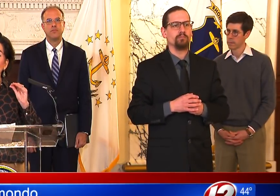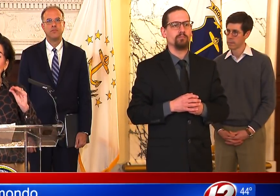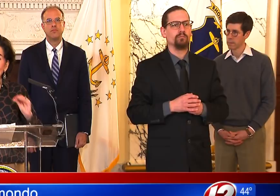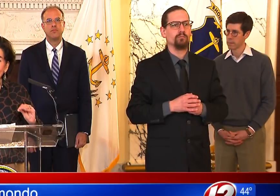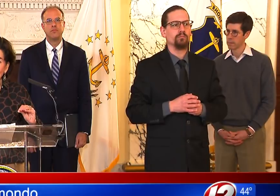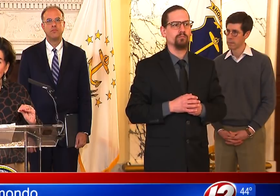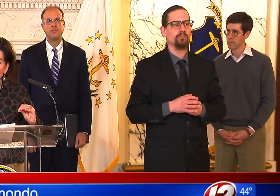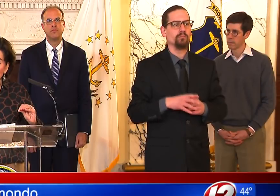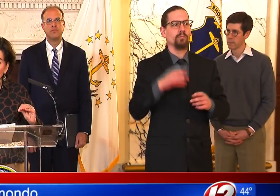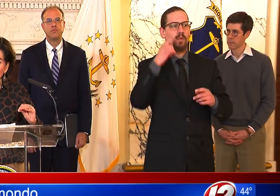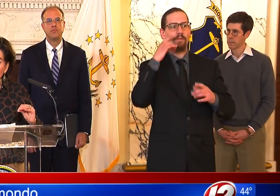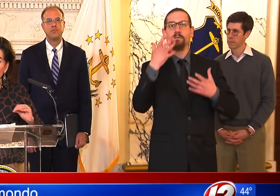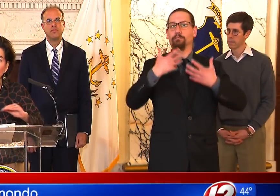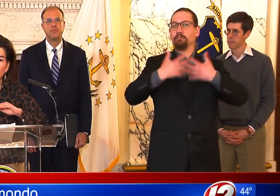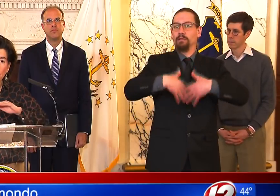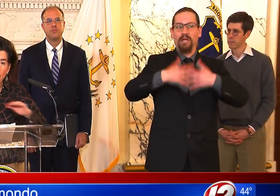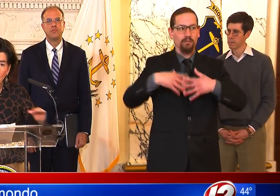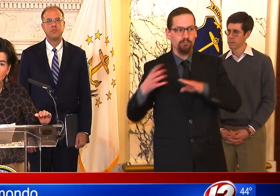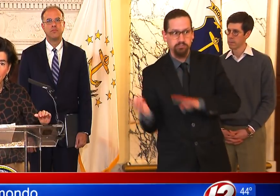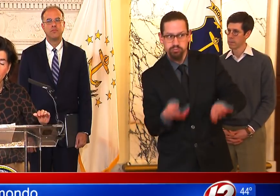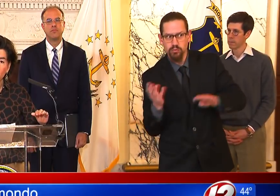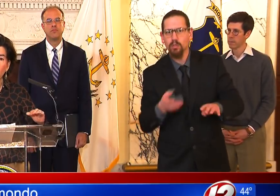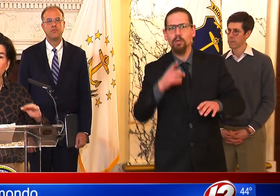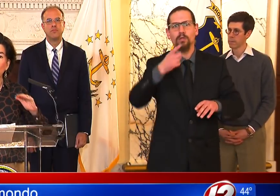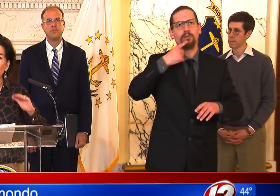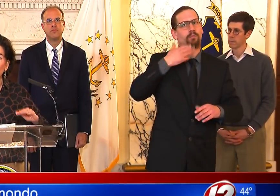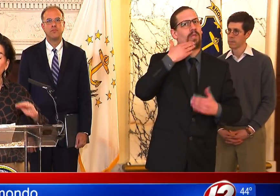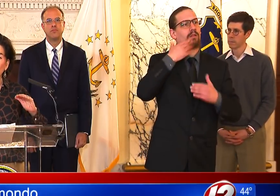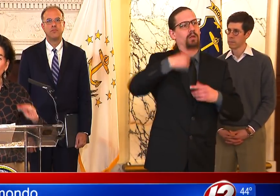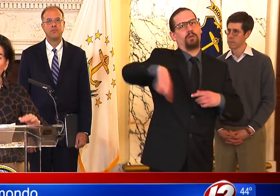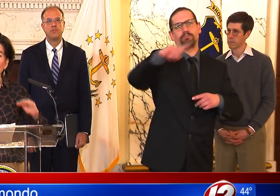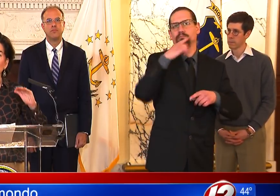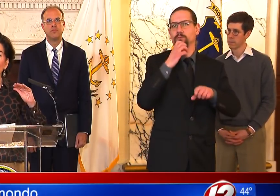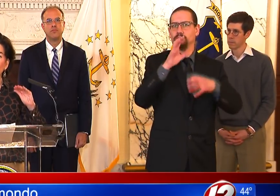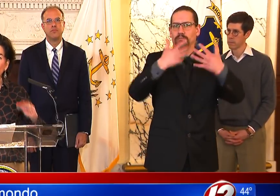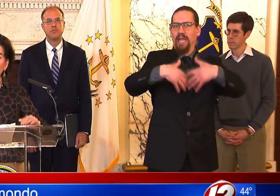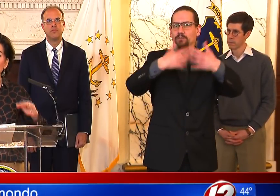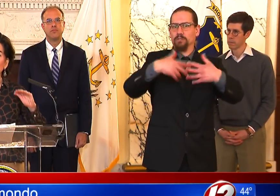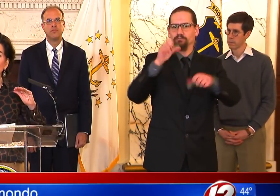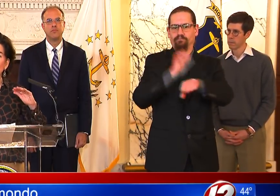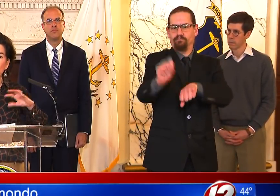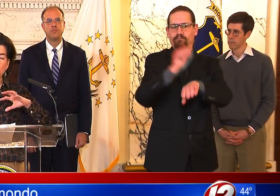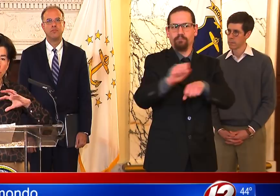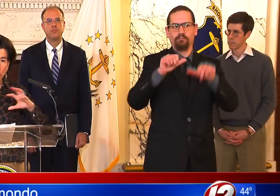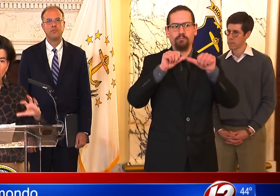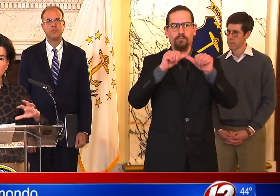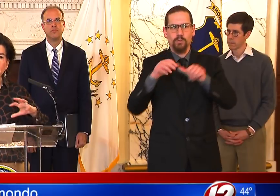BUSINESS, YOU ARE ALLOWED TO STAY OPEN. ENCOURAGE PEOPLE TO DO ONLINE